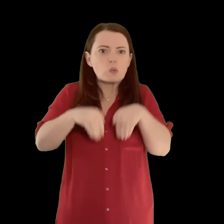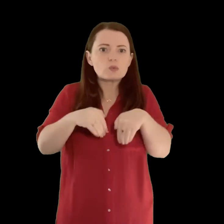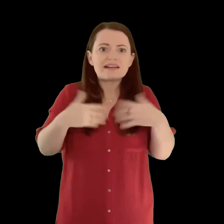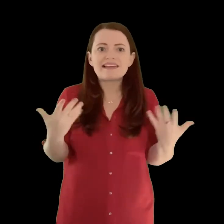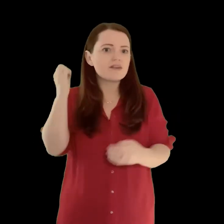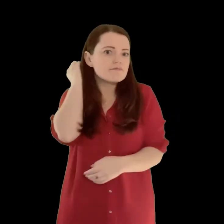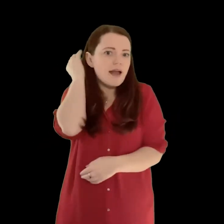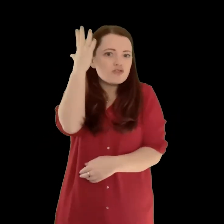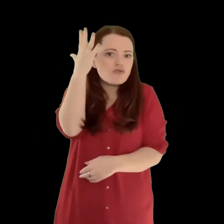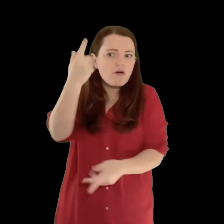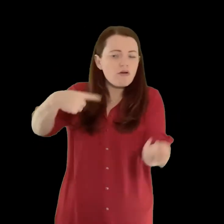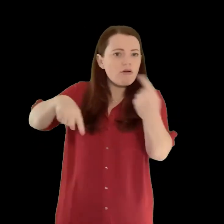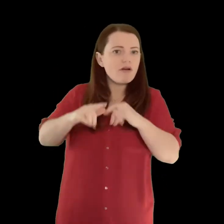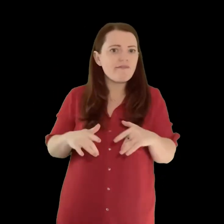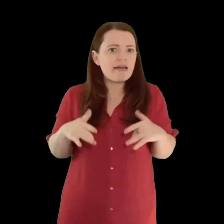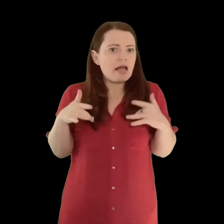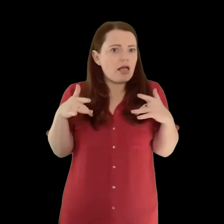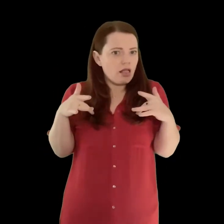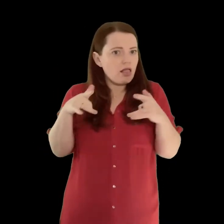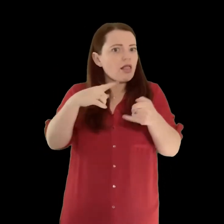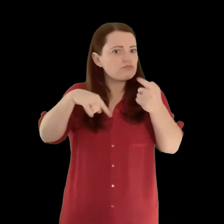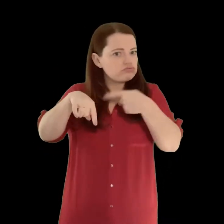and even hedgehogs felt within their understanding